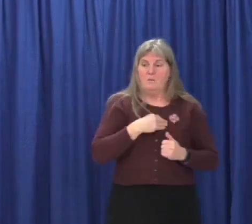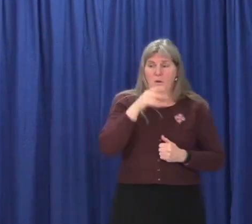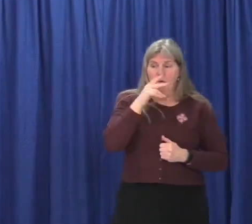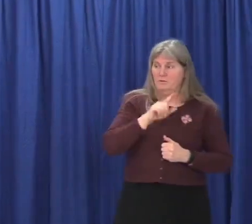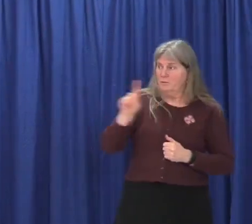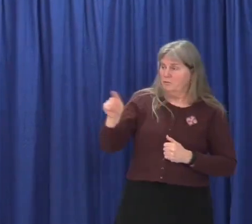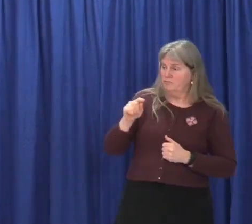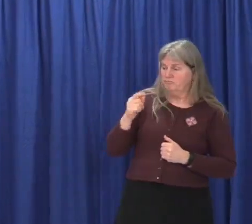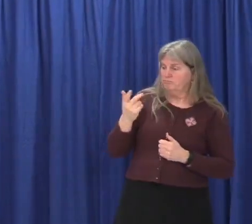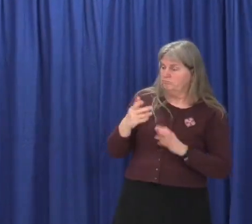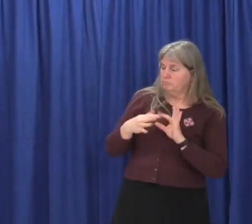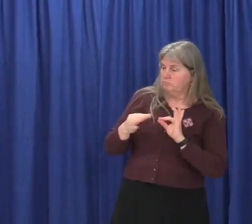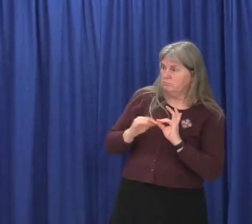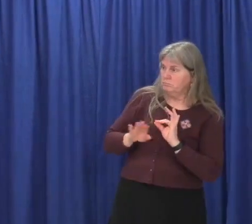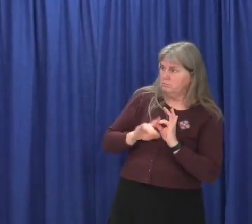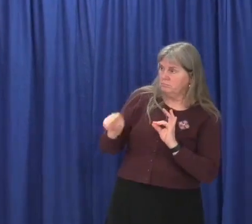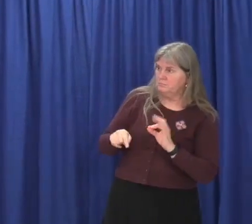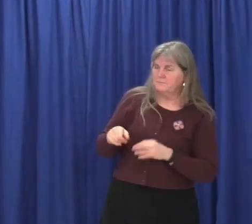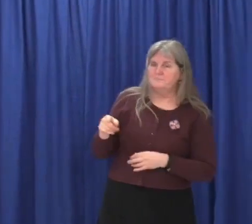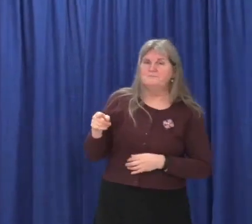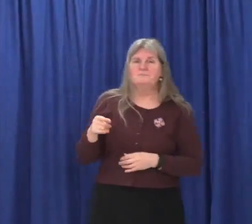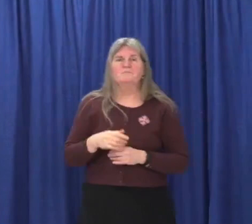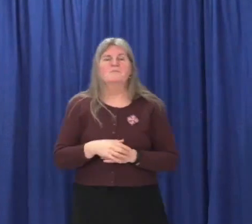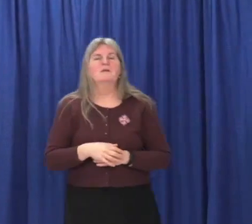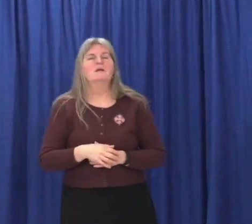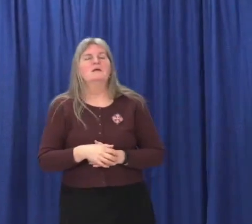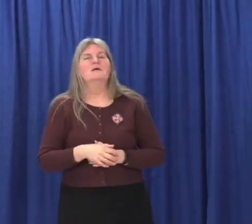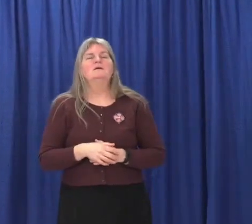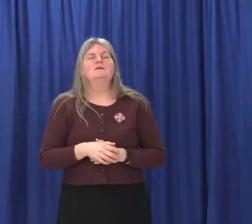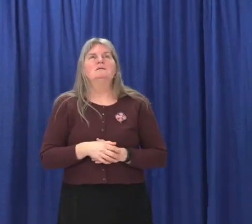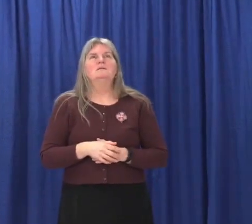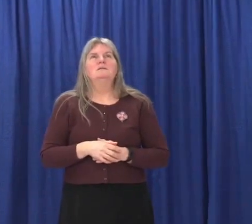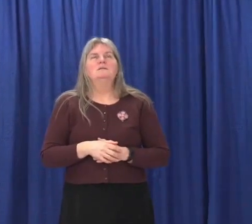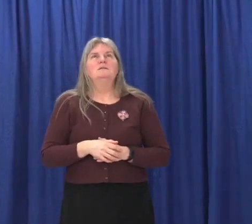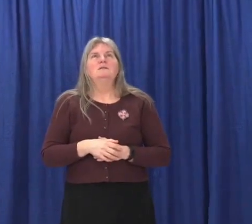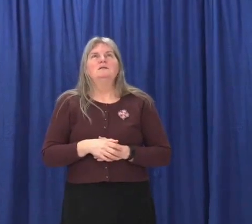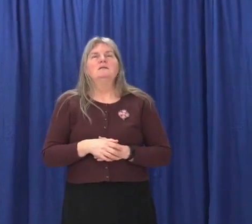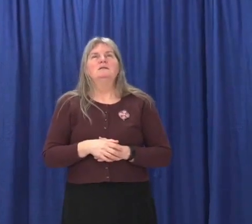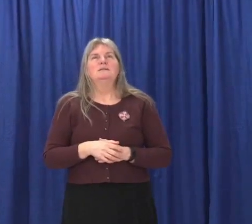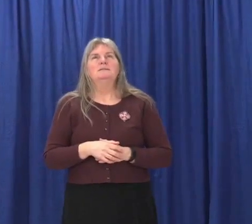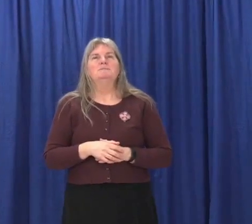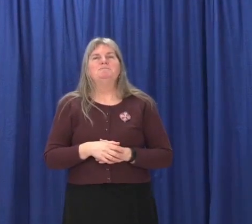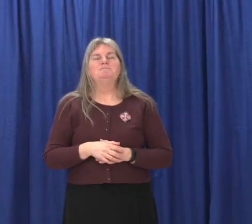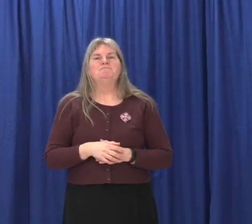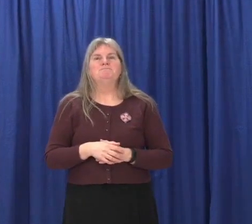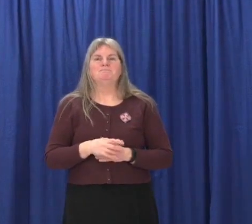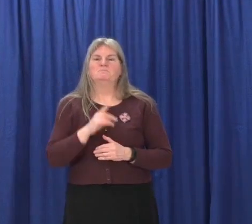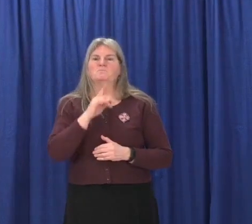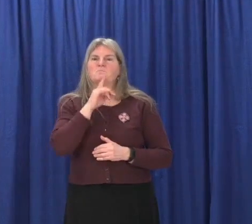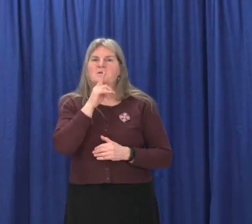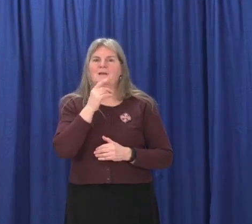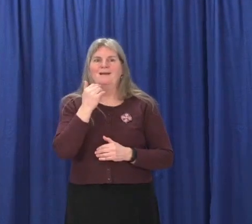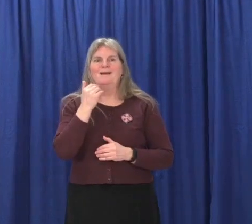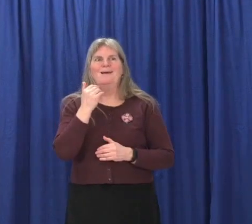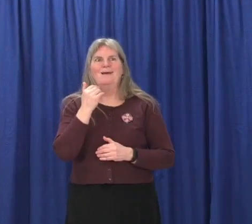I think we can start by just saying that I don't know of anybody who's not frustrated with COVID,